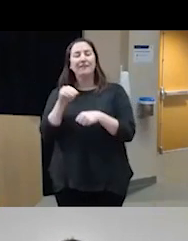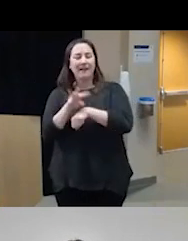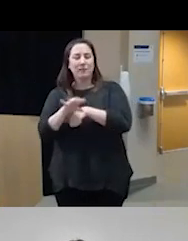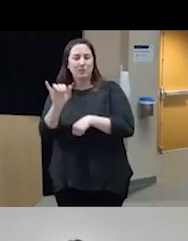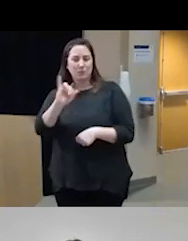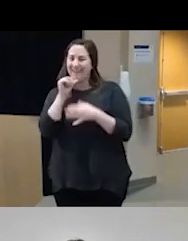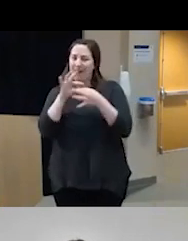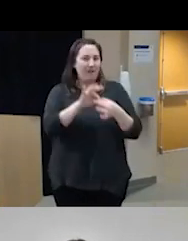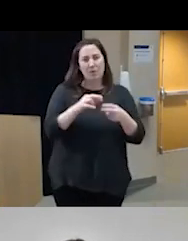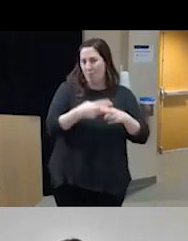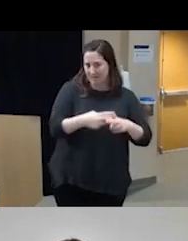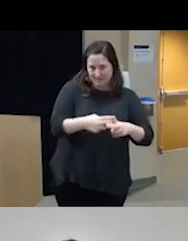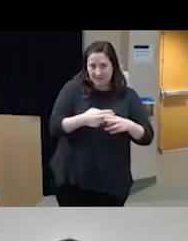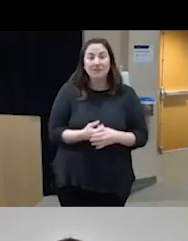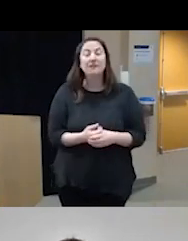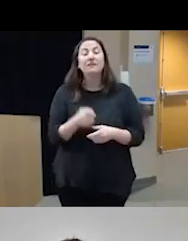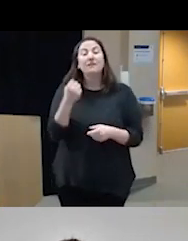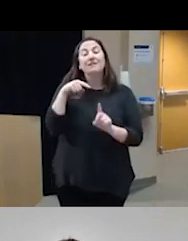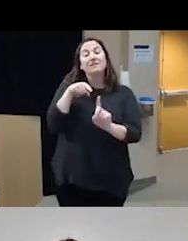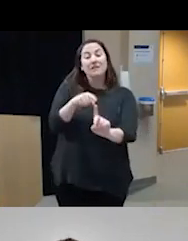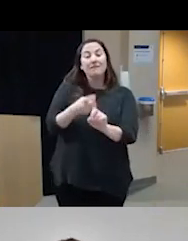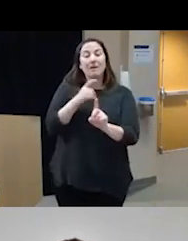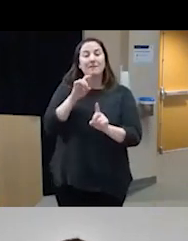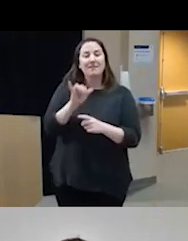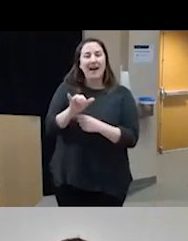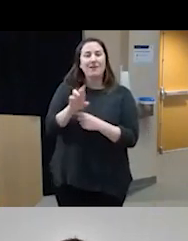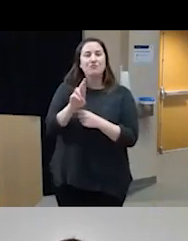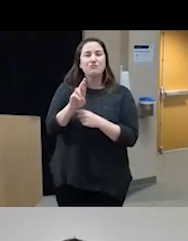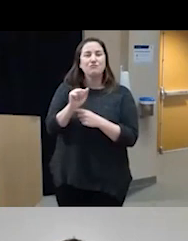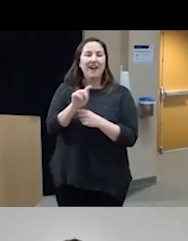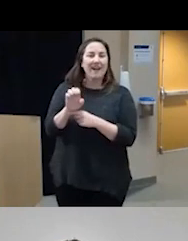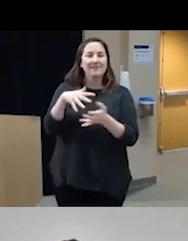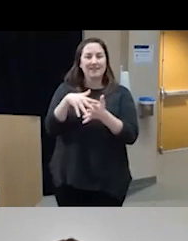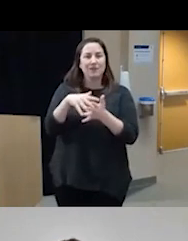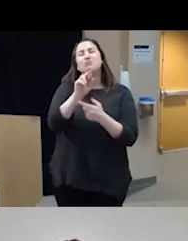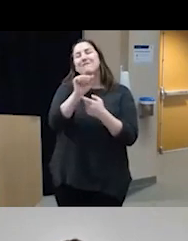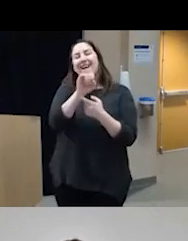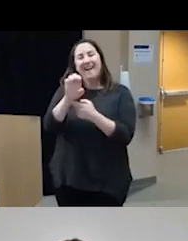are data from the race study the recovery often initial schizophrenia episode study and